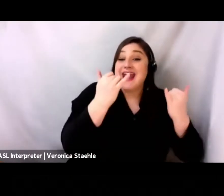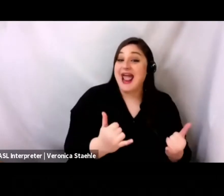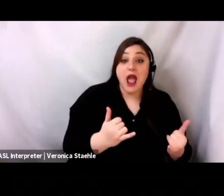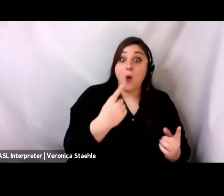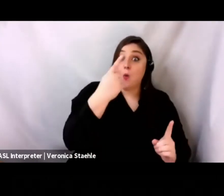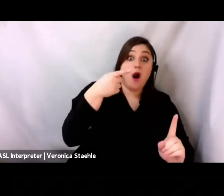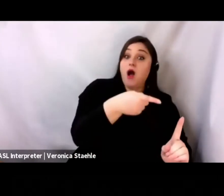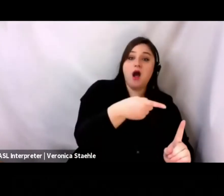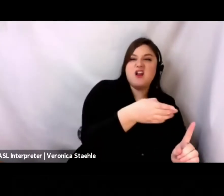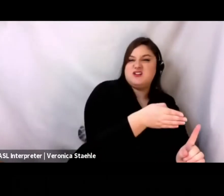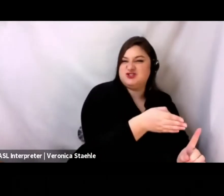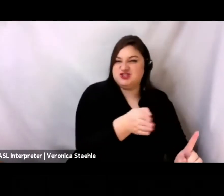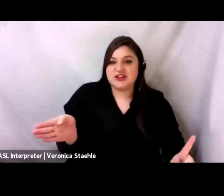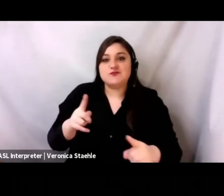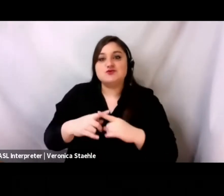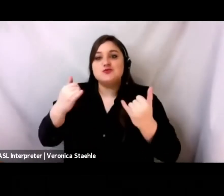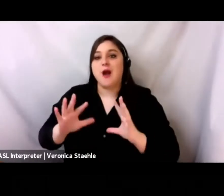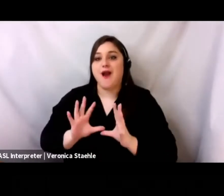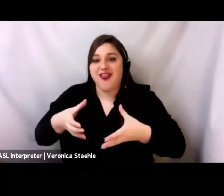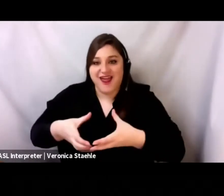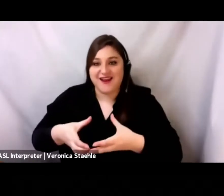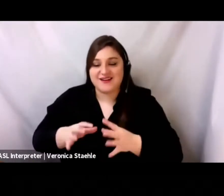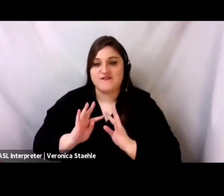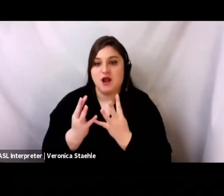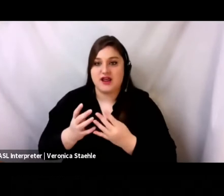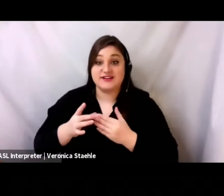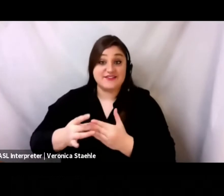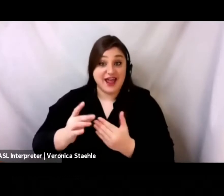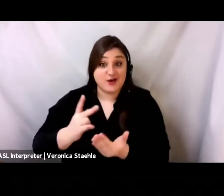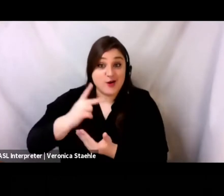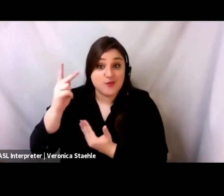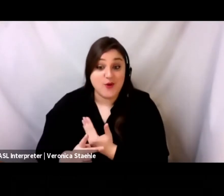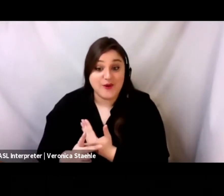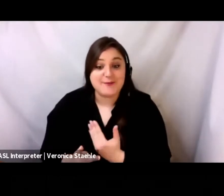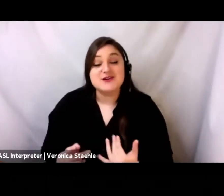So it's been a year. I just started in July, so it's been half a year of really